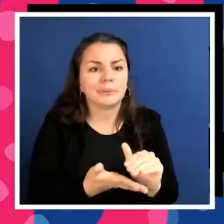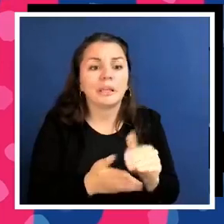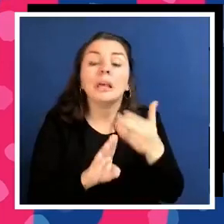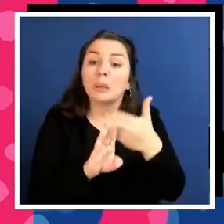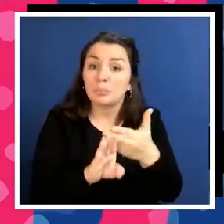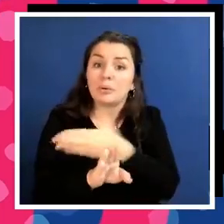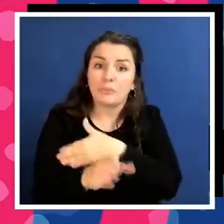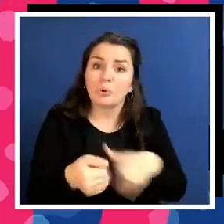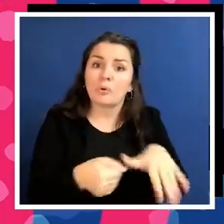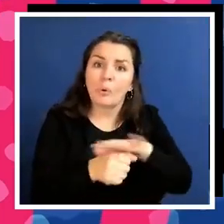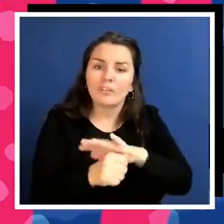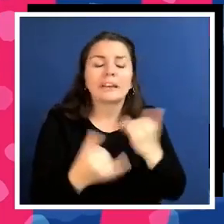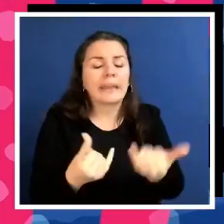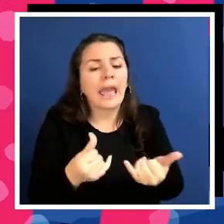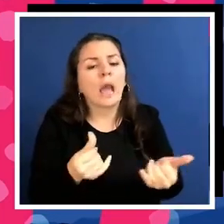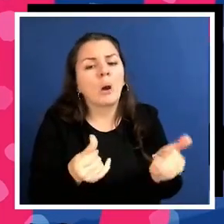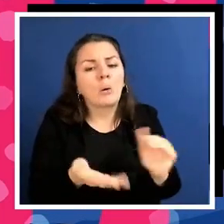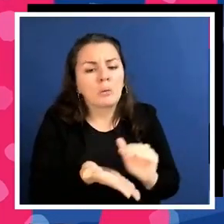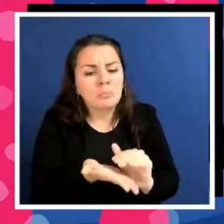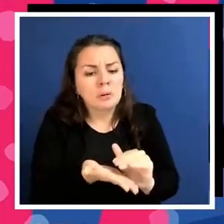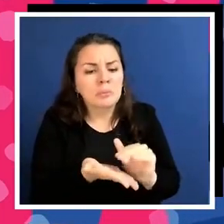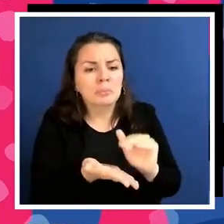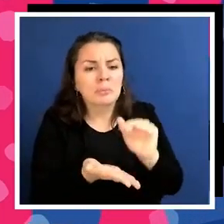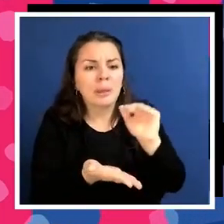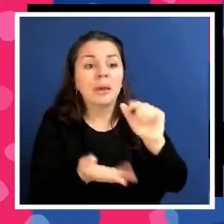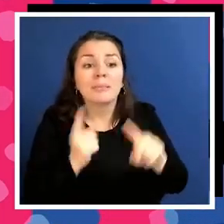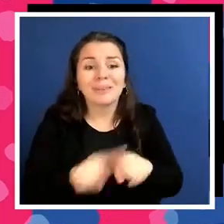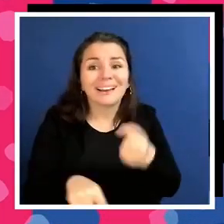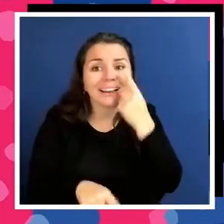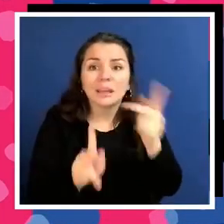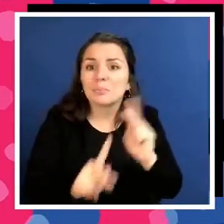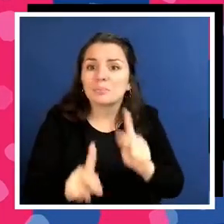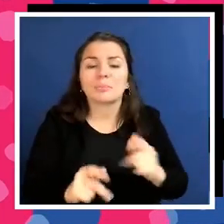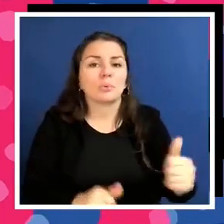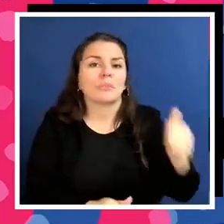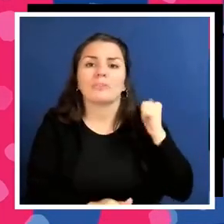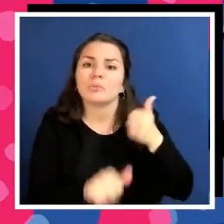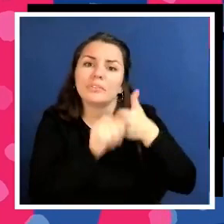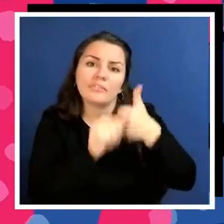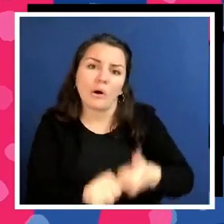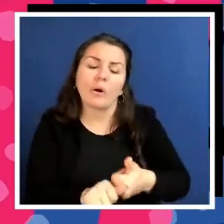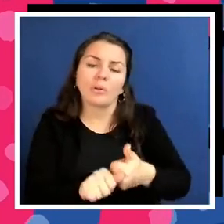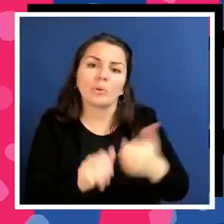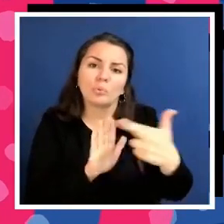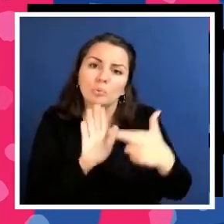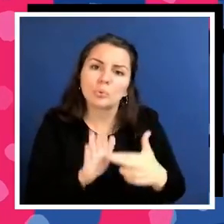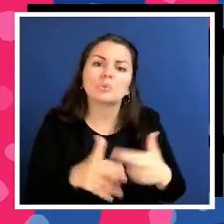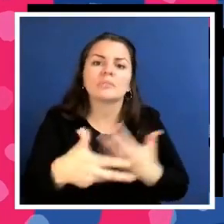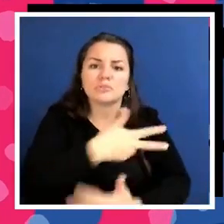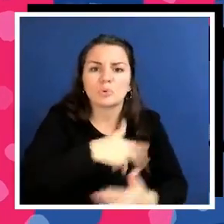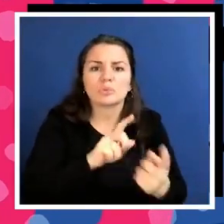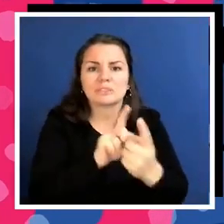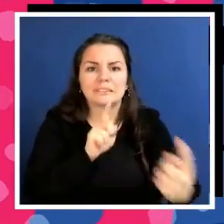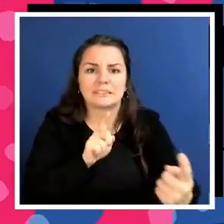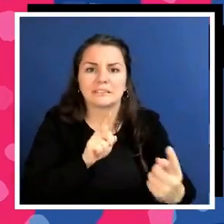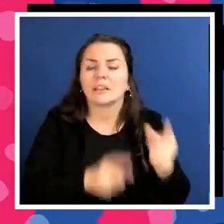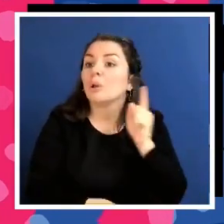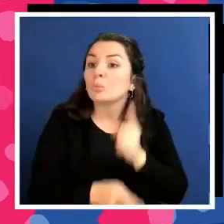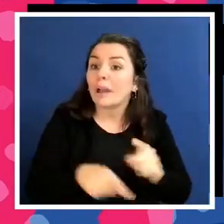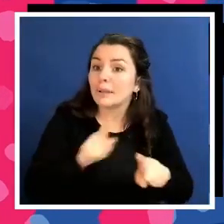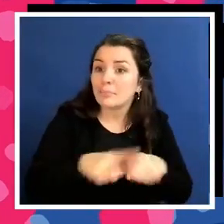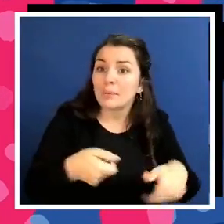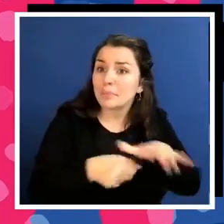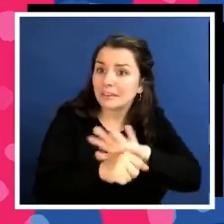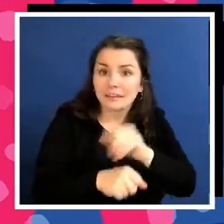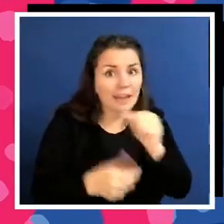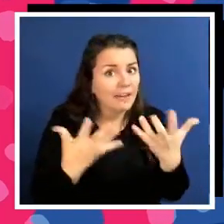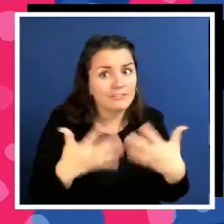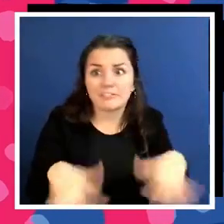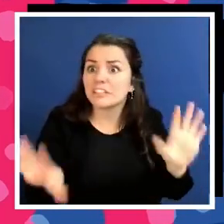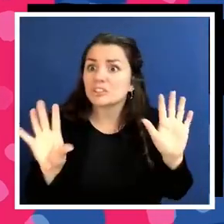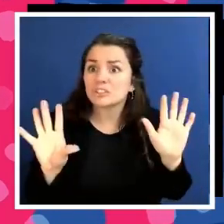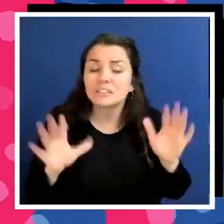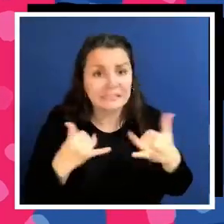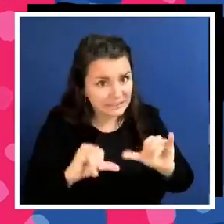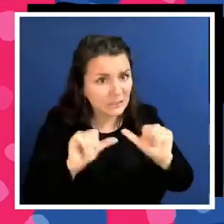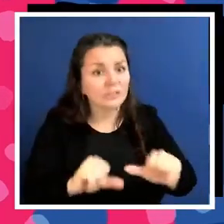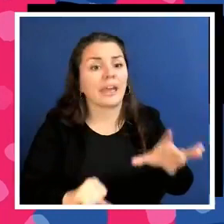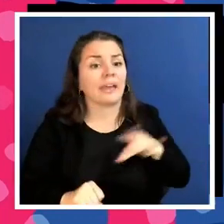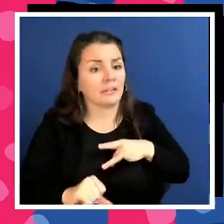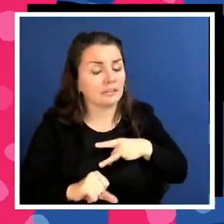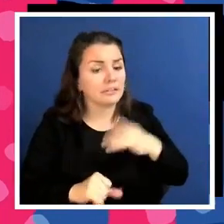IT'S LOWER THAN IT WAS.